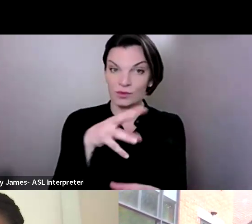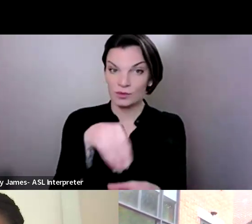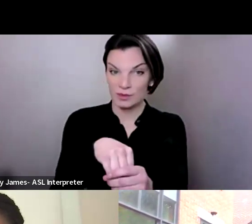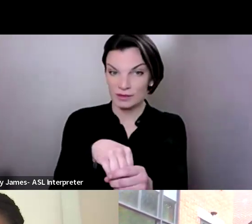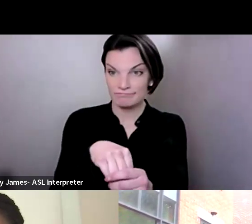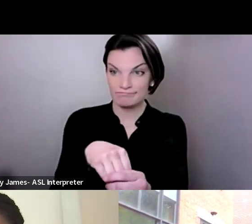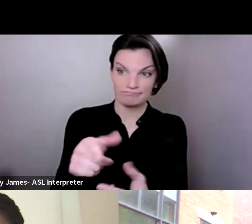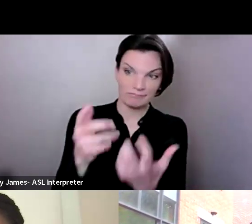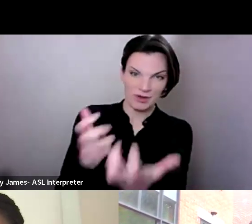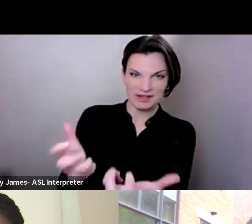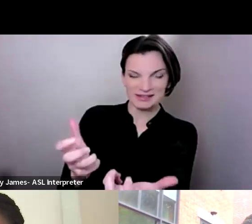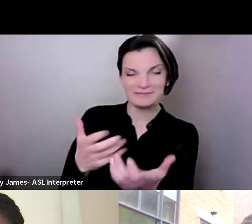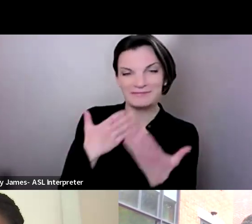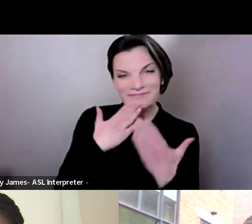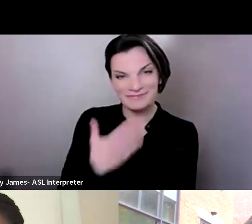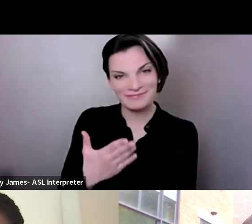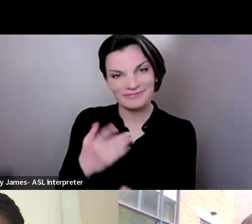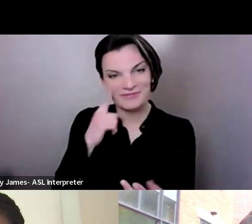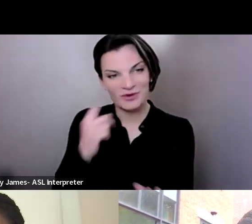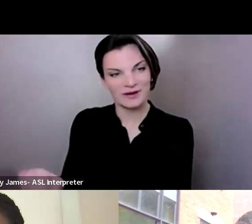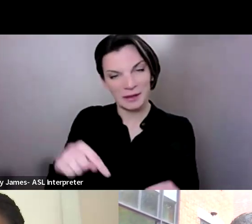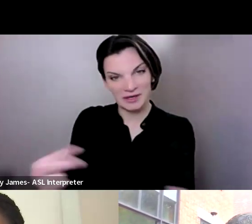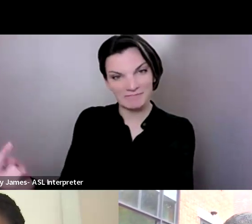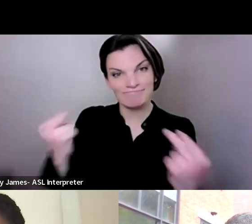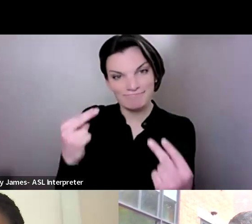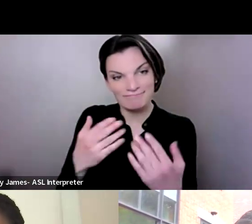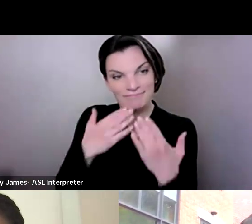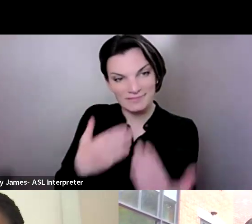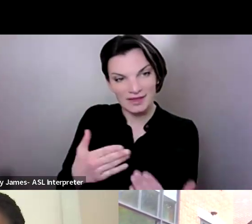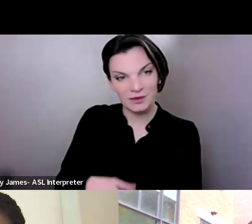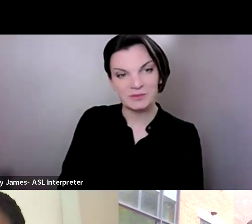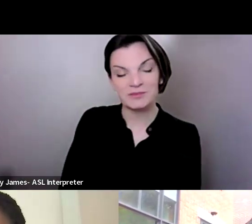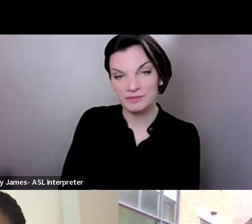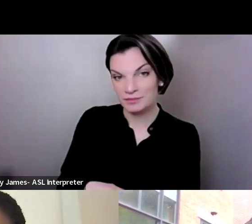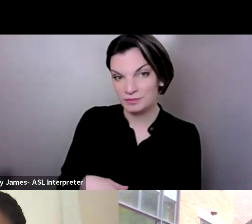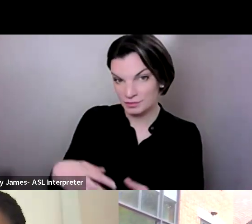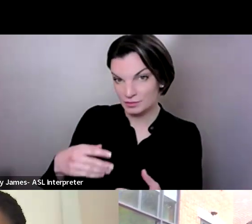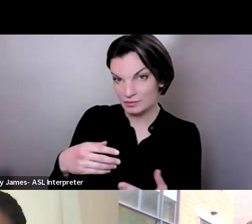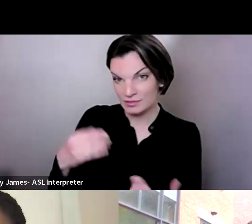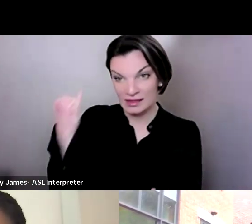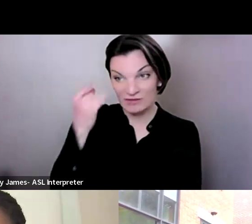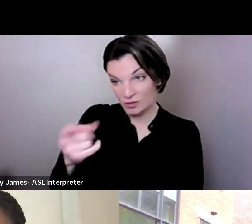thank you for your time as well. We would be talking to ourselves if you weren't out there,